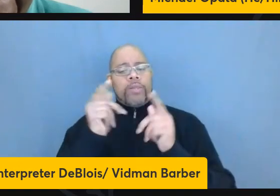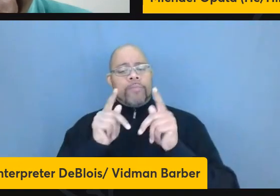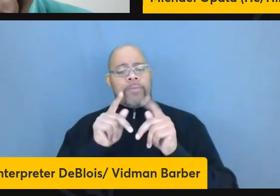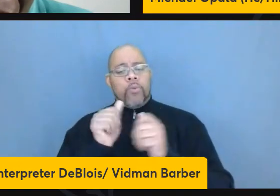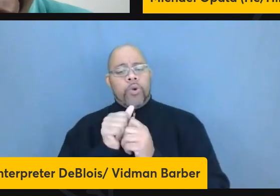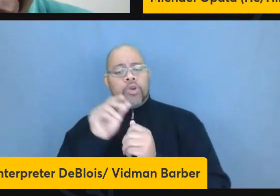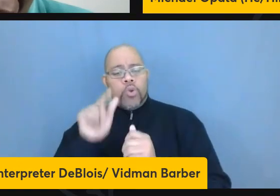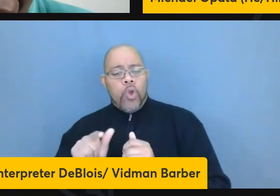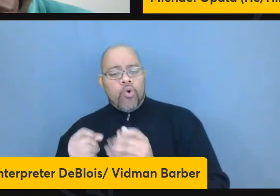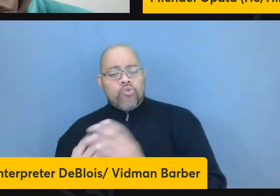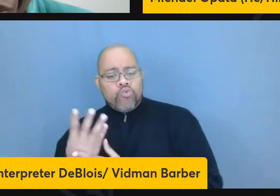resistant to infection?